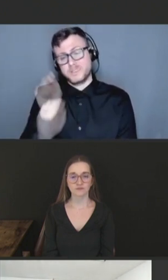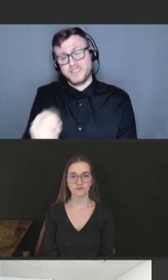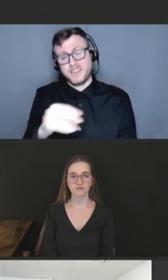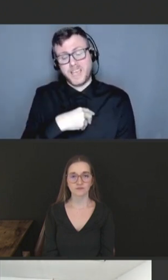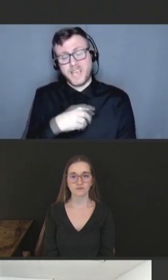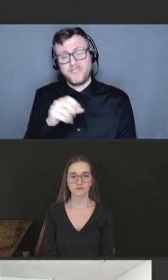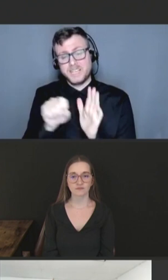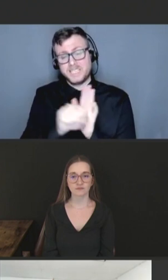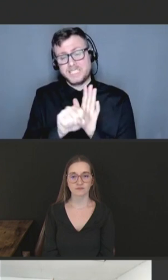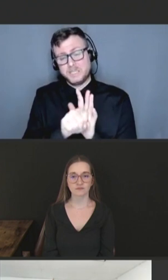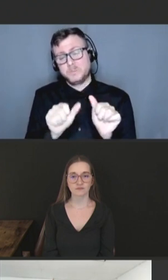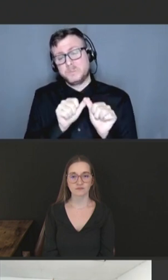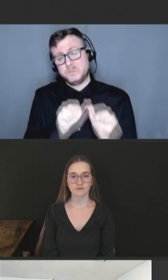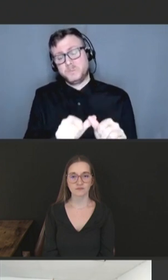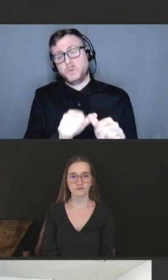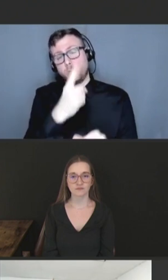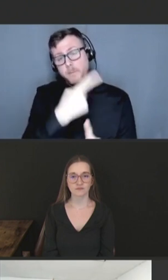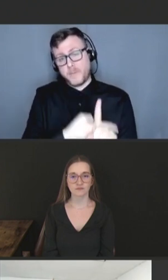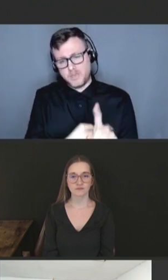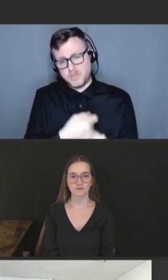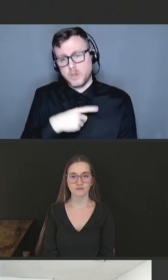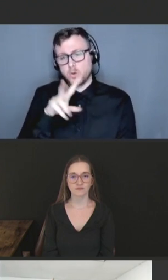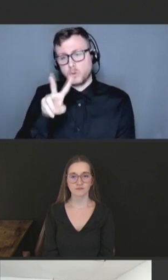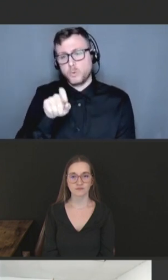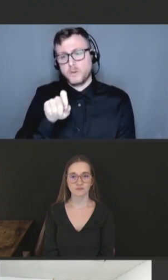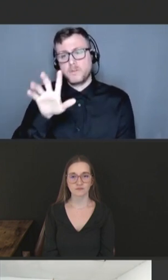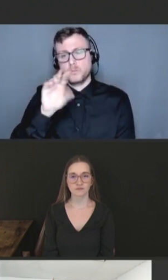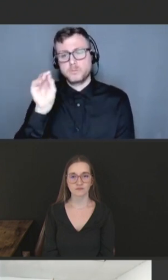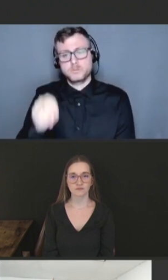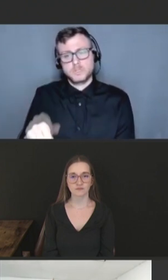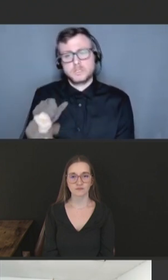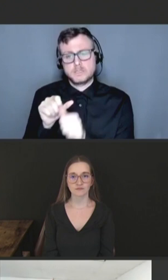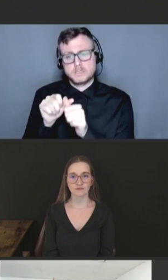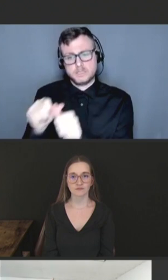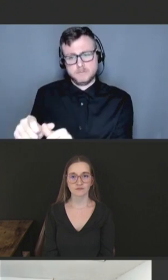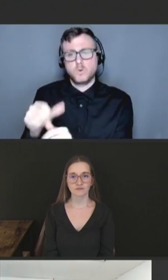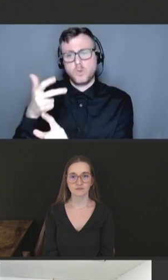a month or longer, and two and a half percent for symptoms for three months or longer.